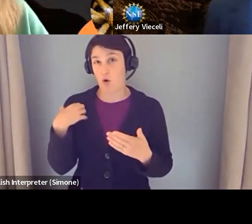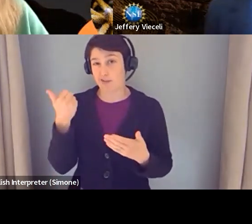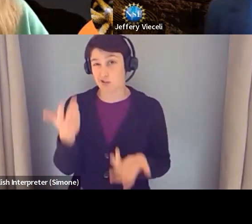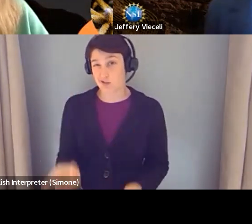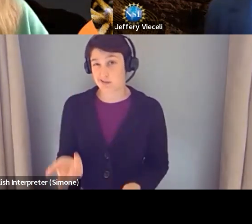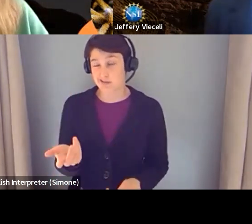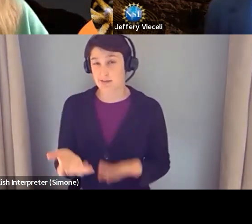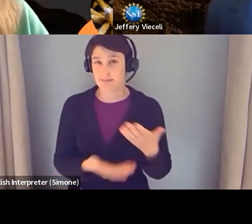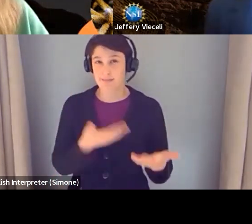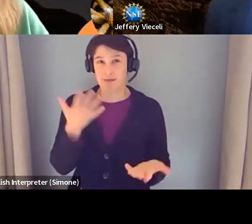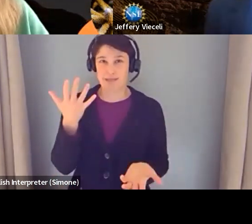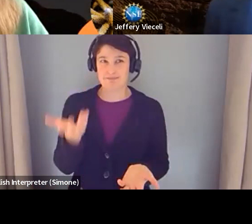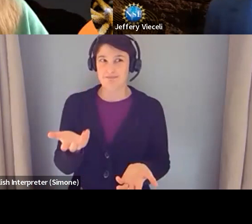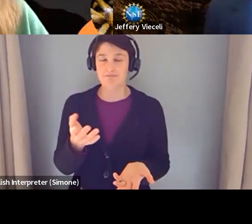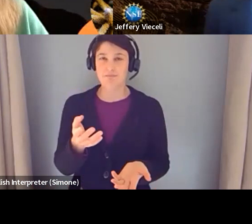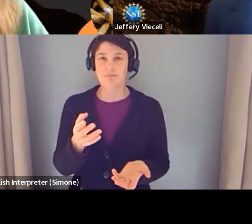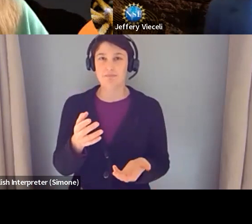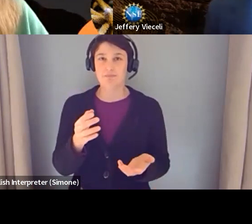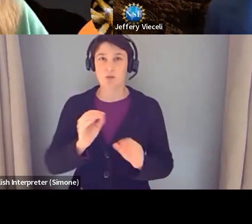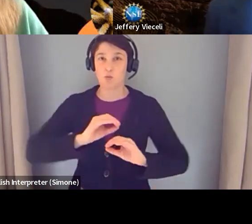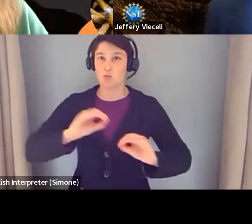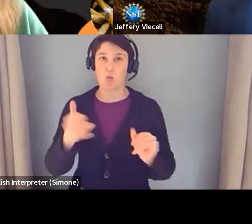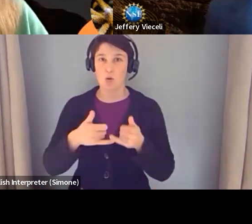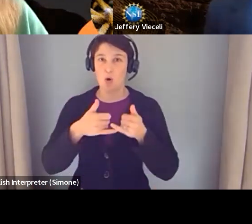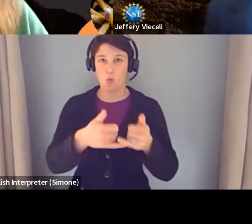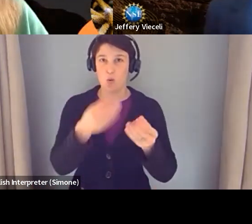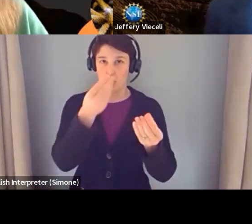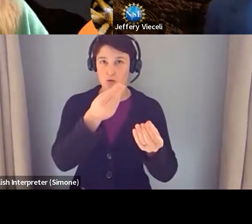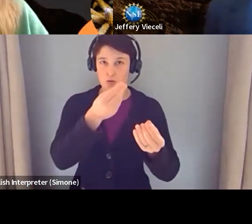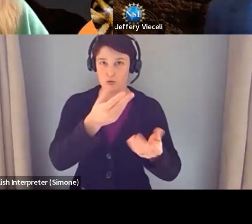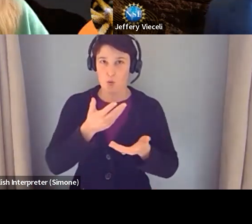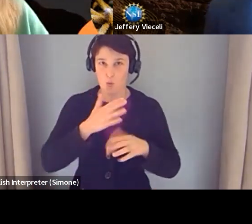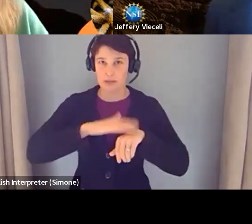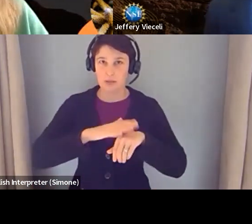you really don't receive an award notice about reallocation of participant costs anyway.